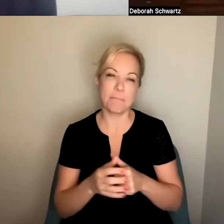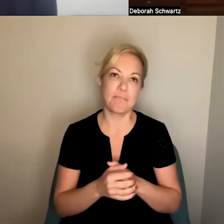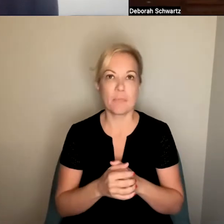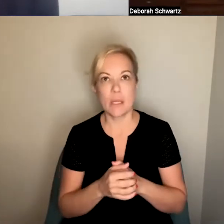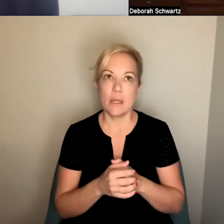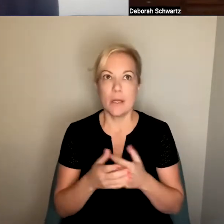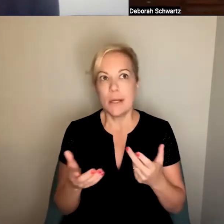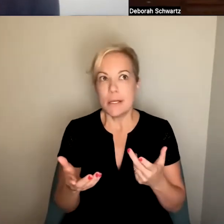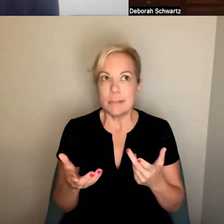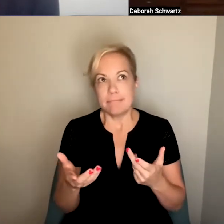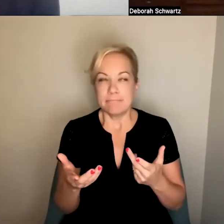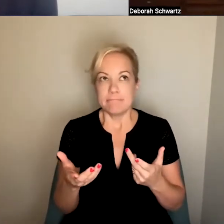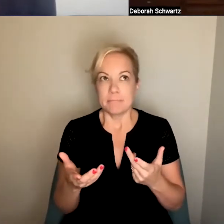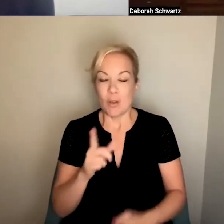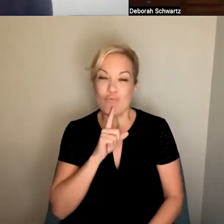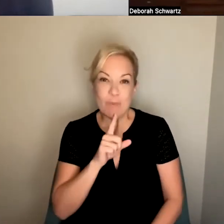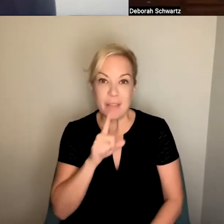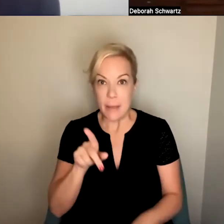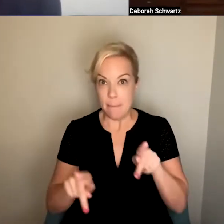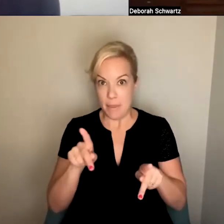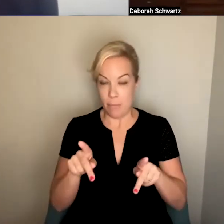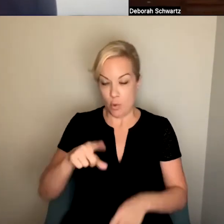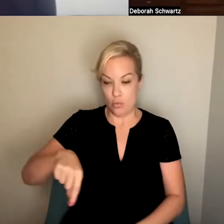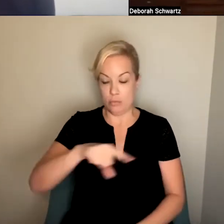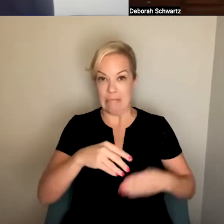but for the most part the people leading these union drives understand that, like,